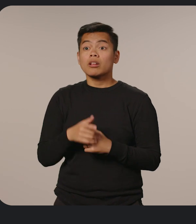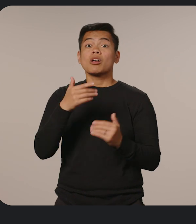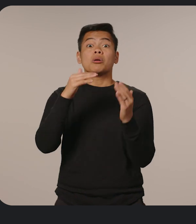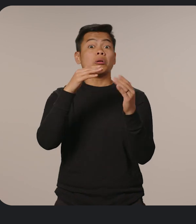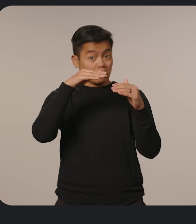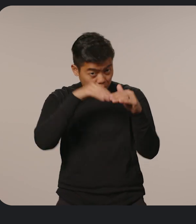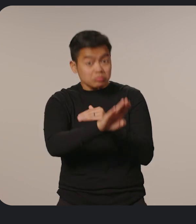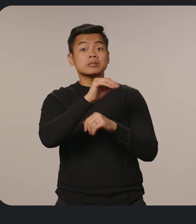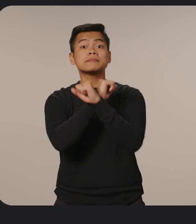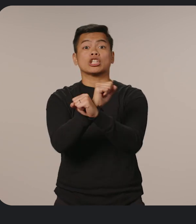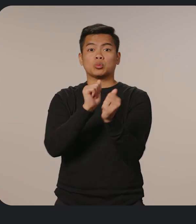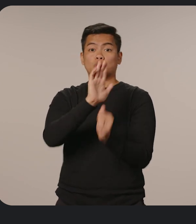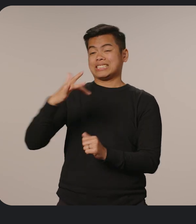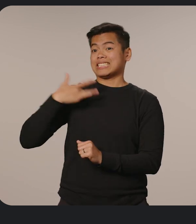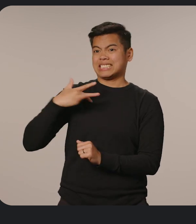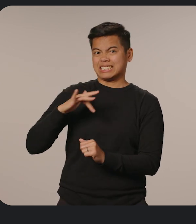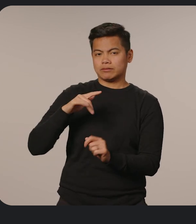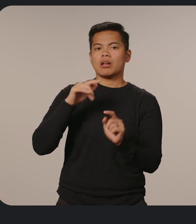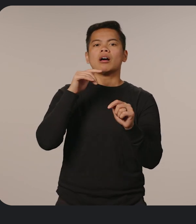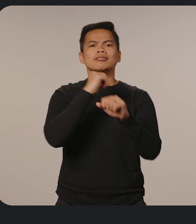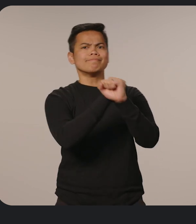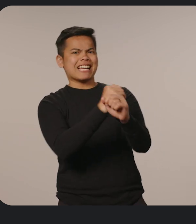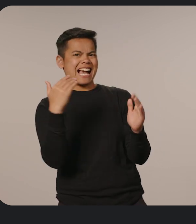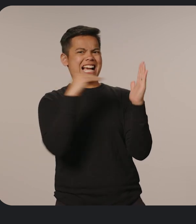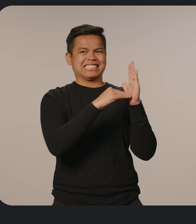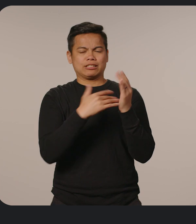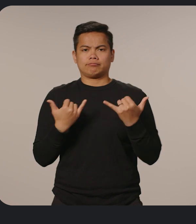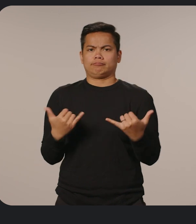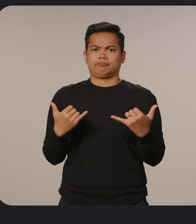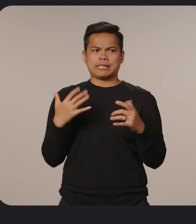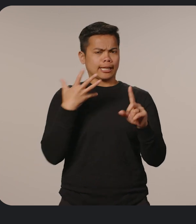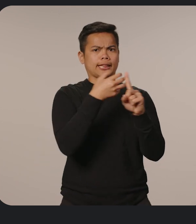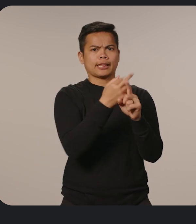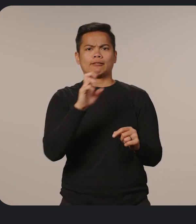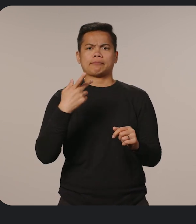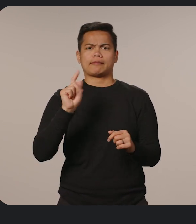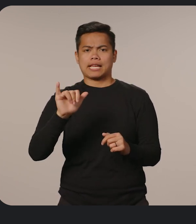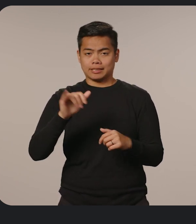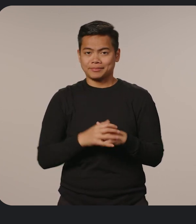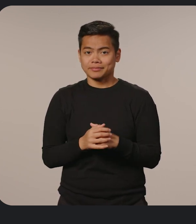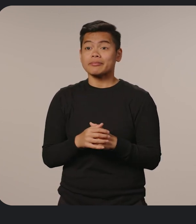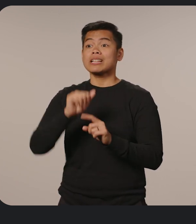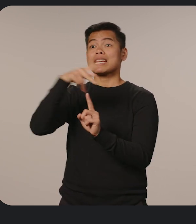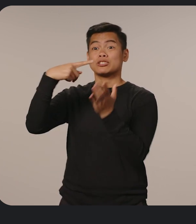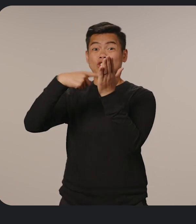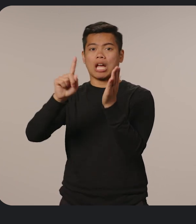sensitive endpoints are protected against replay attacks get started with app check to help